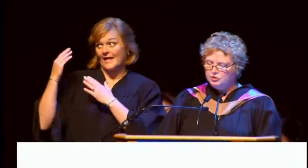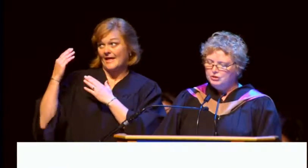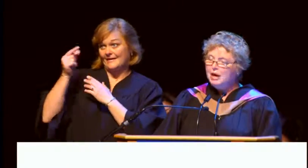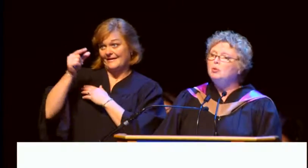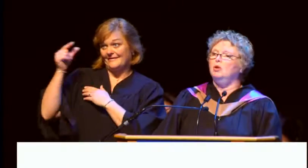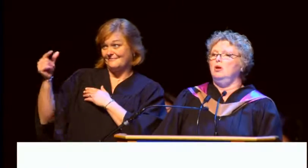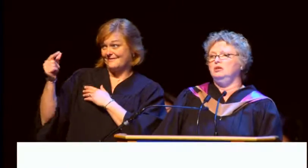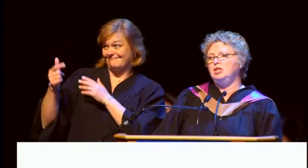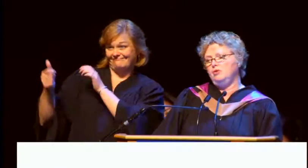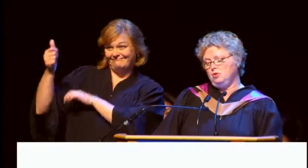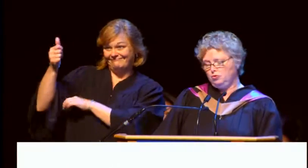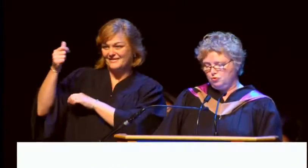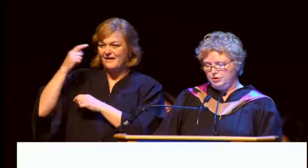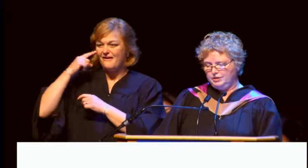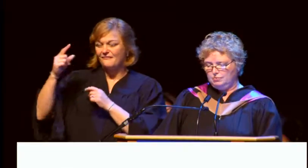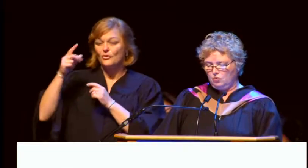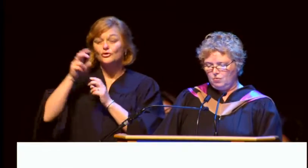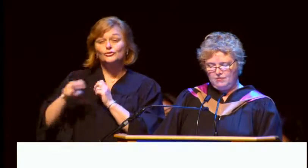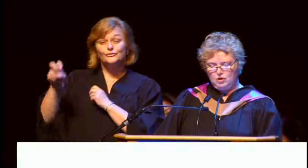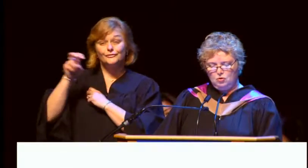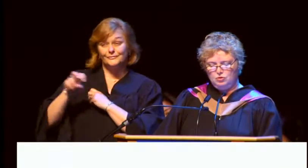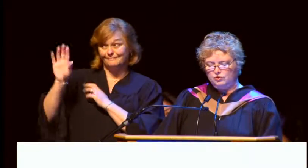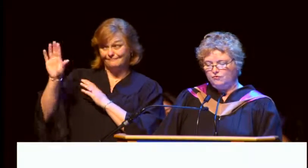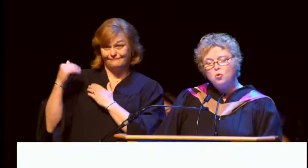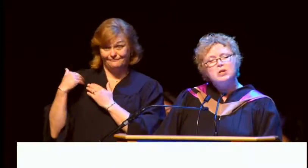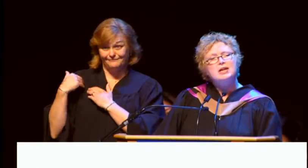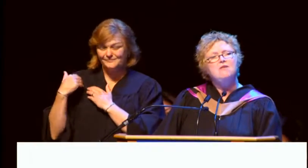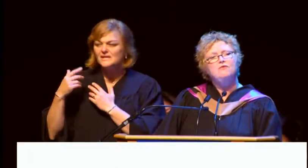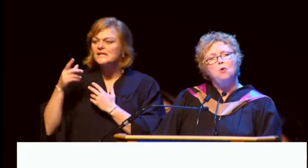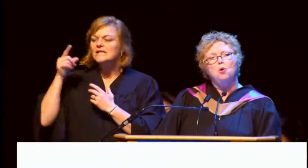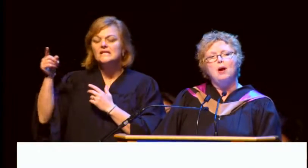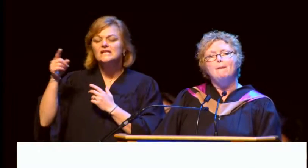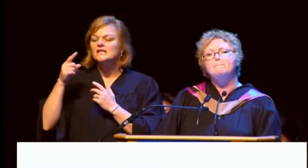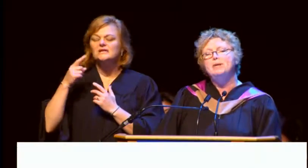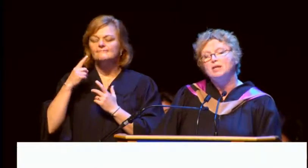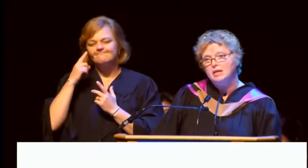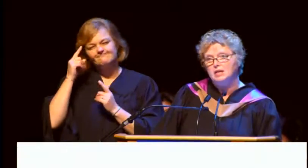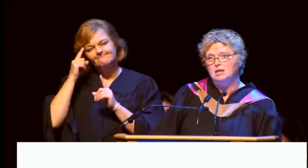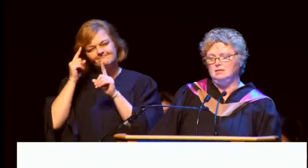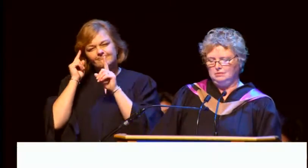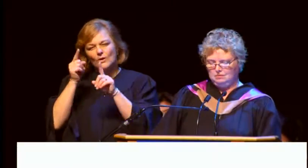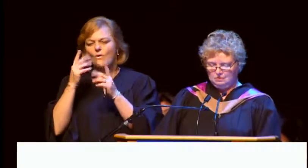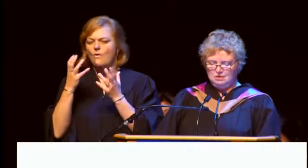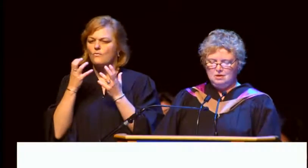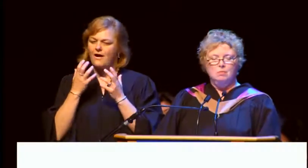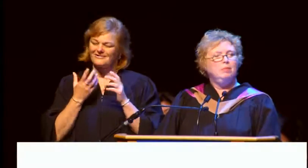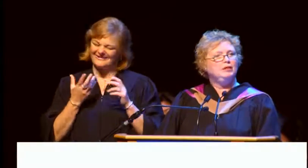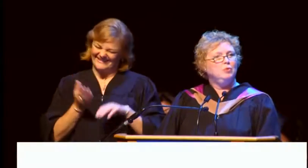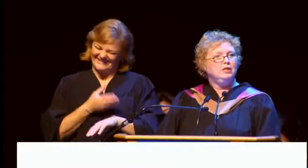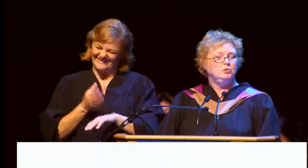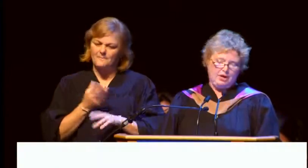TO DOUBLE ONTARIO TOURISM REVENUE TO 44 BILLION BY 2020.